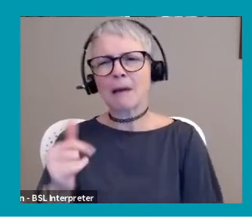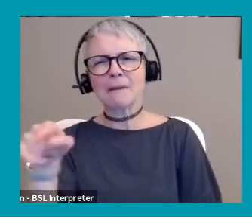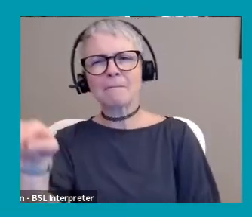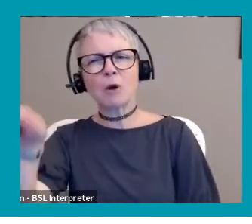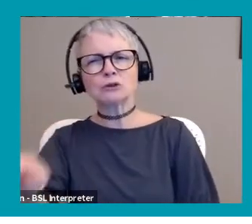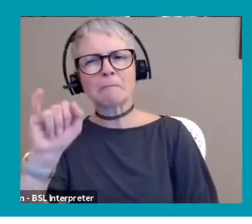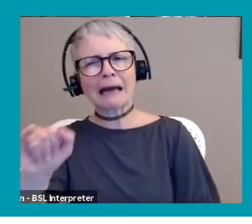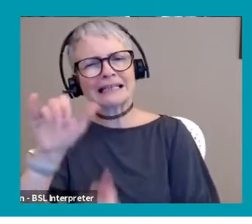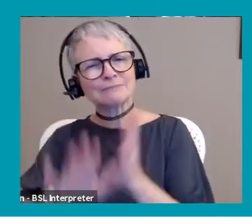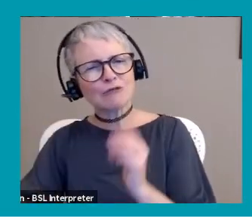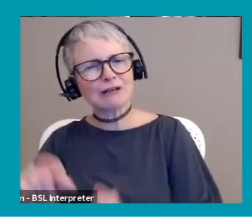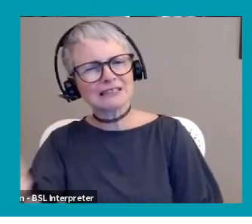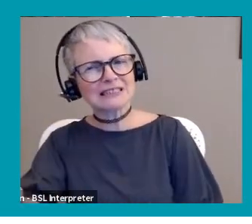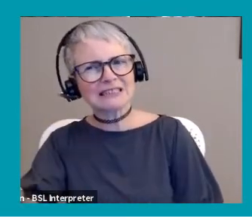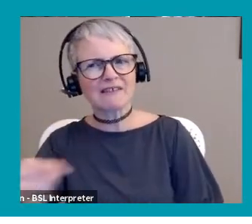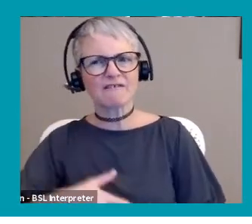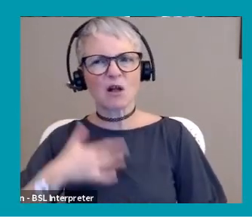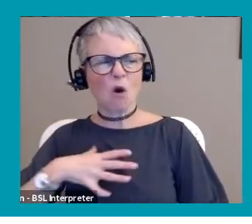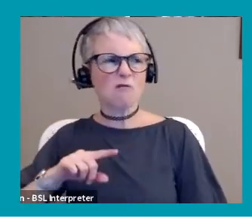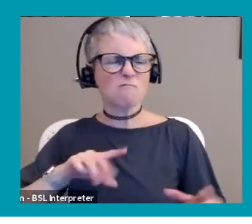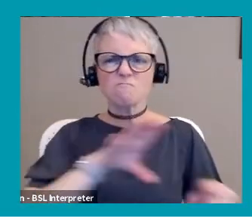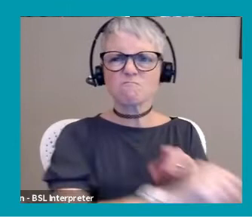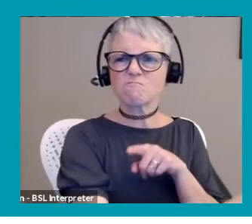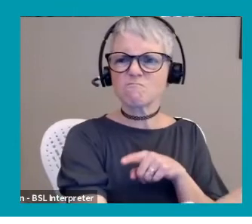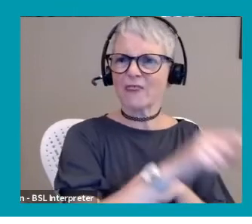But I don't know that's happening. It's just a thing to be cautious about.